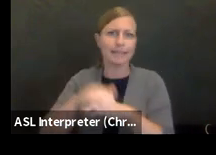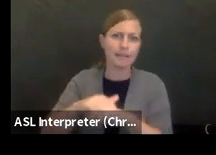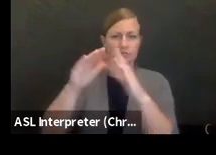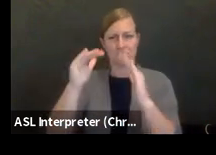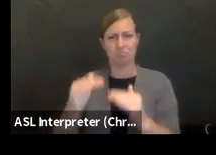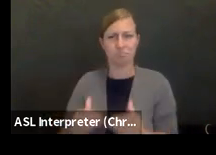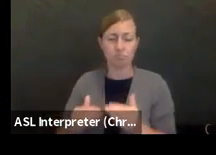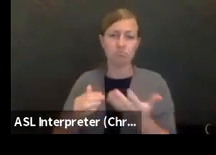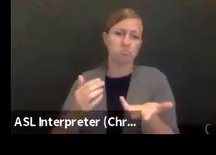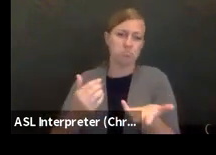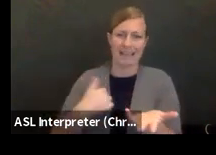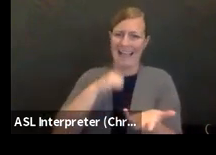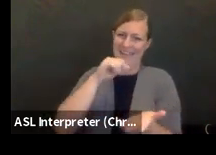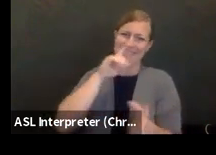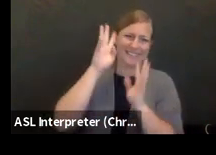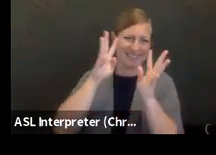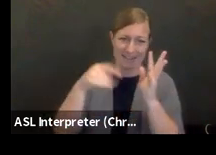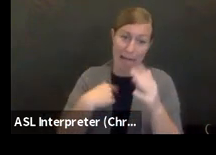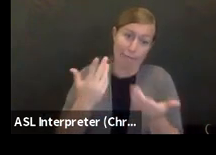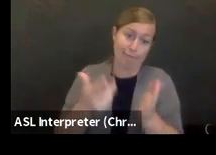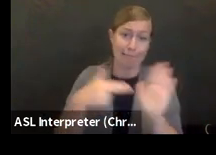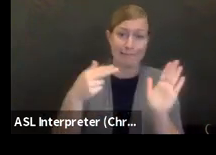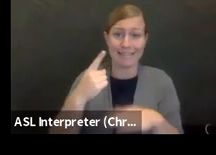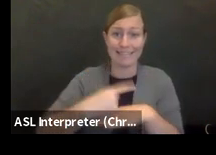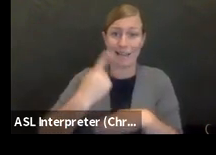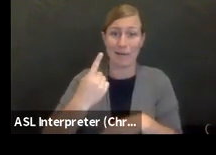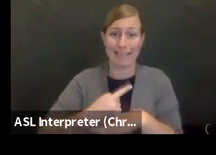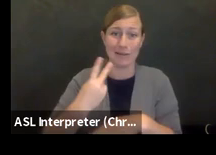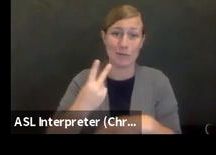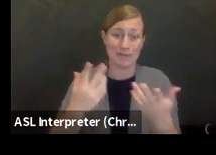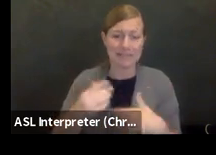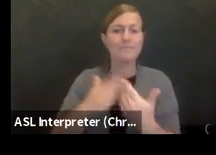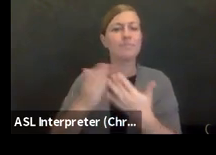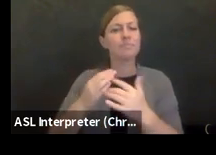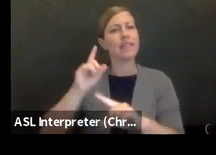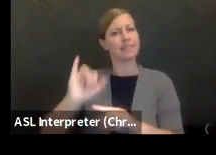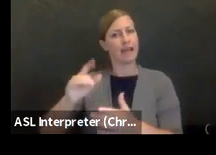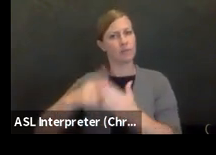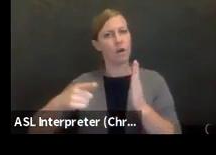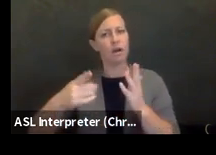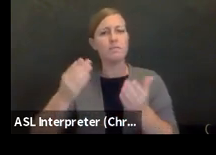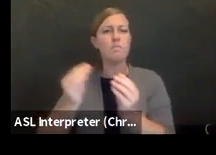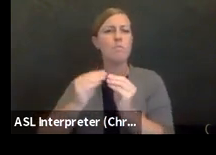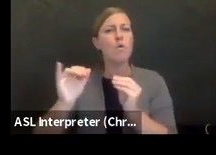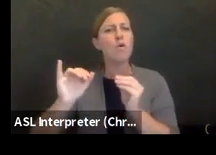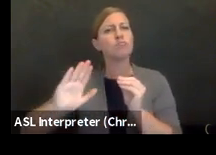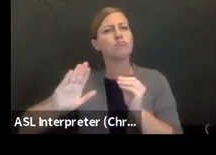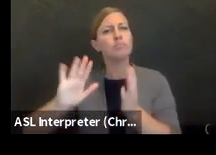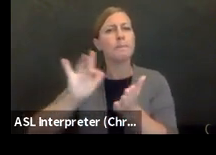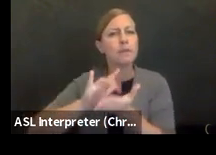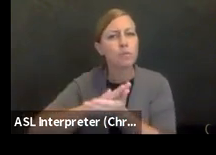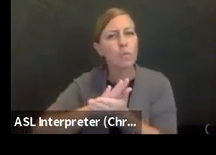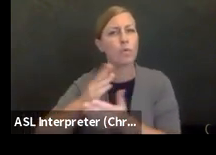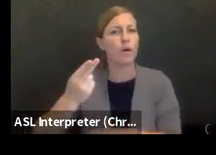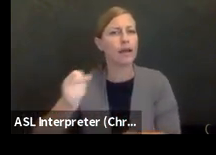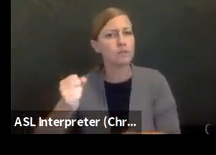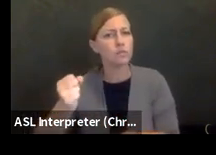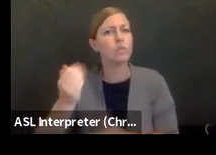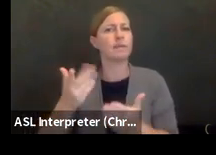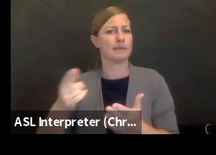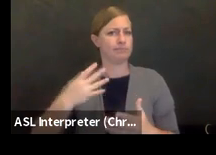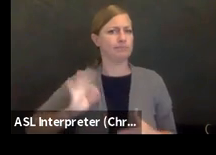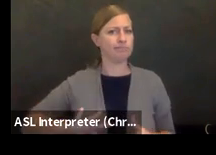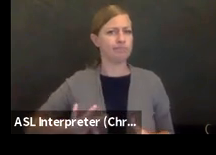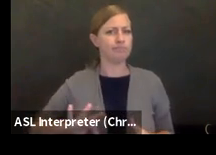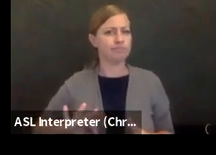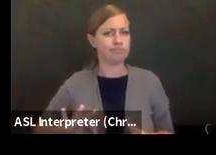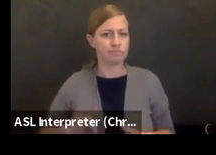ESD 112-- Kristina Wambold: Module names within this, this would be the view that our middle school and high school students might find the most useful where this home page.